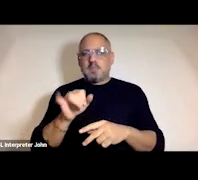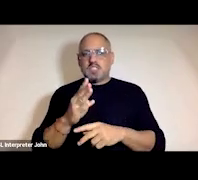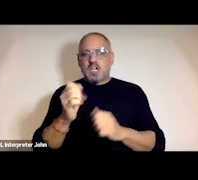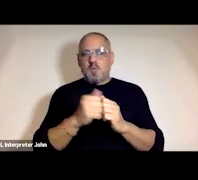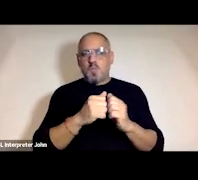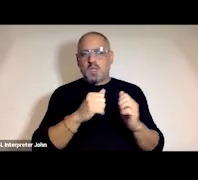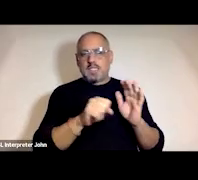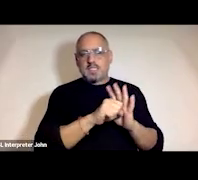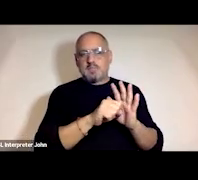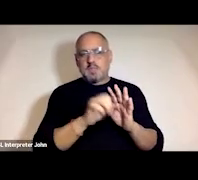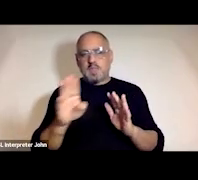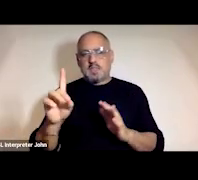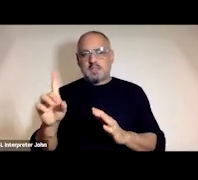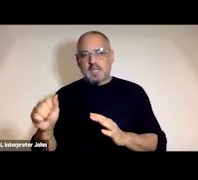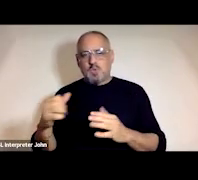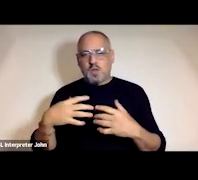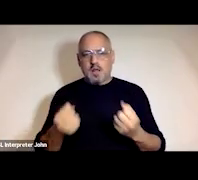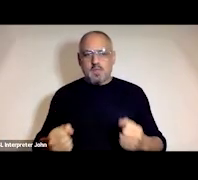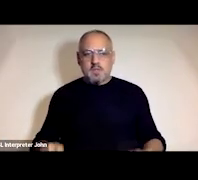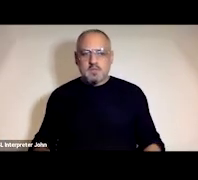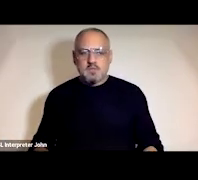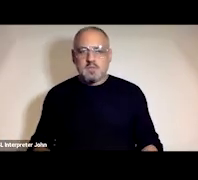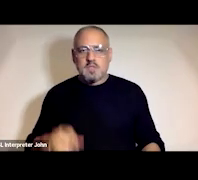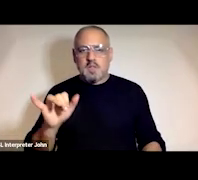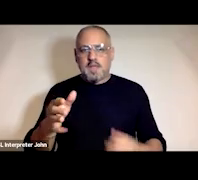of their disabling health conditions, that's even better.